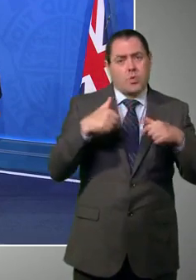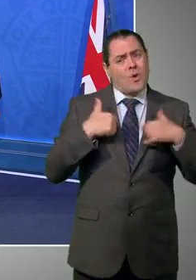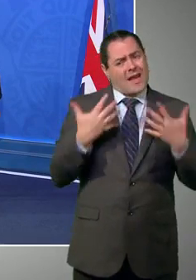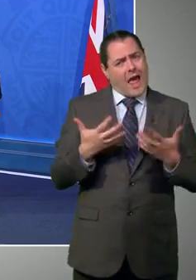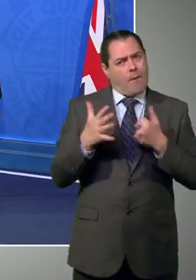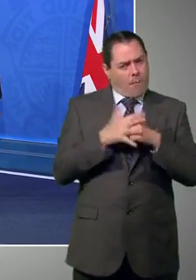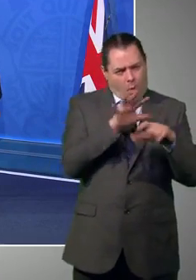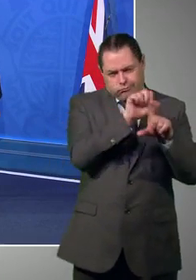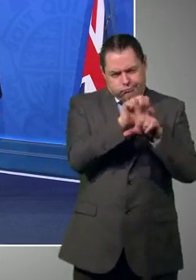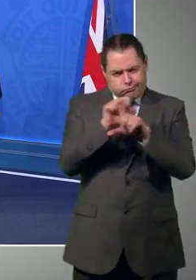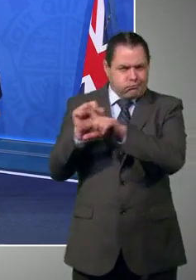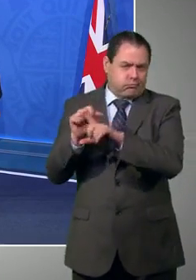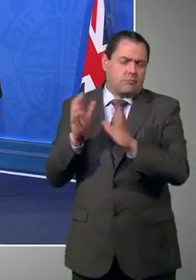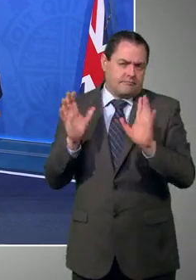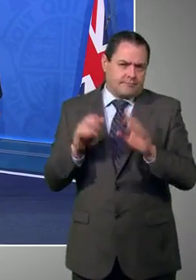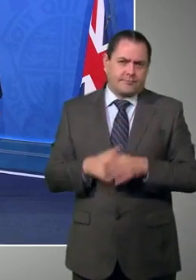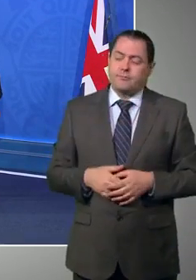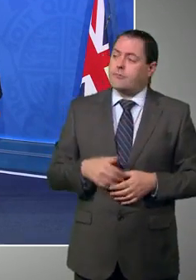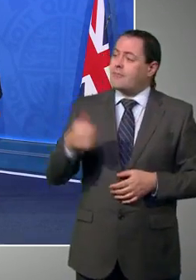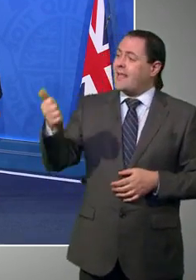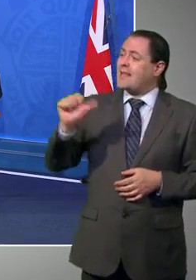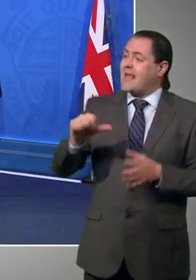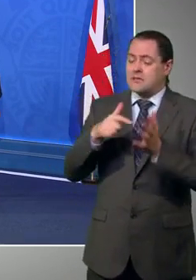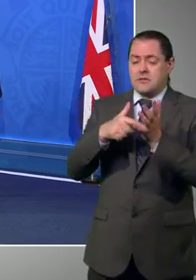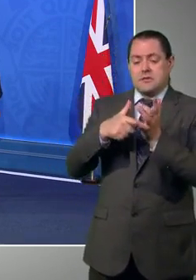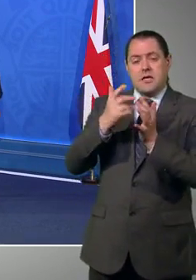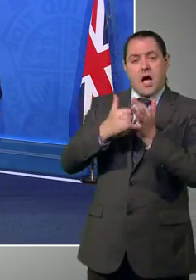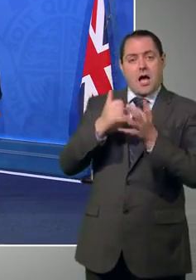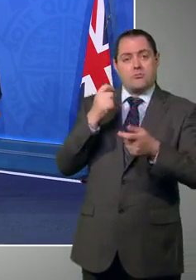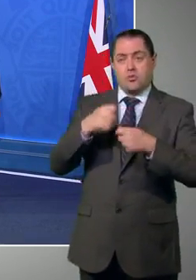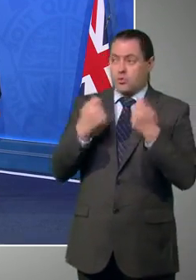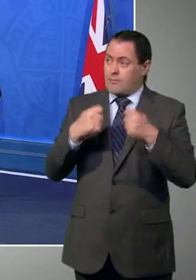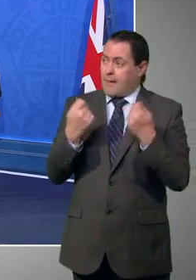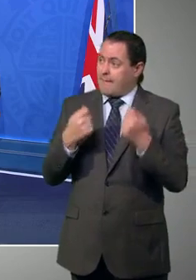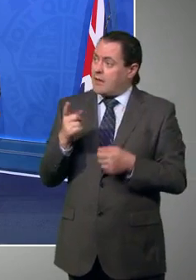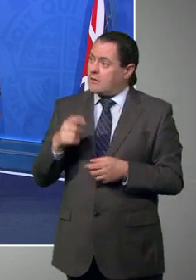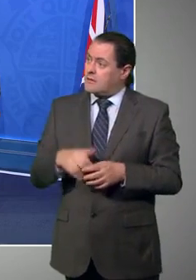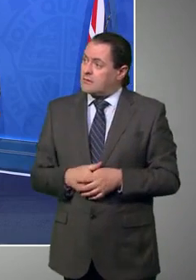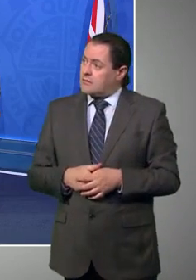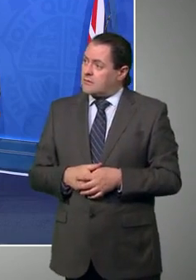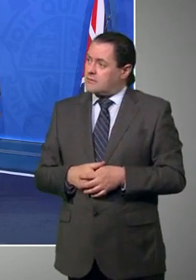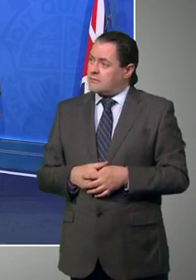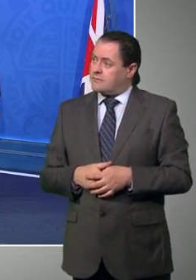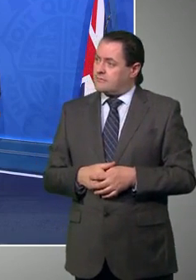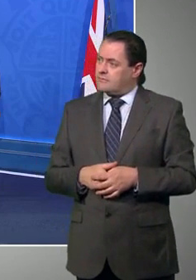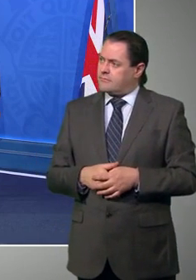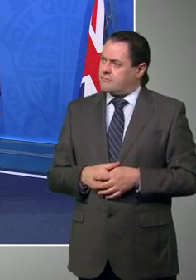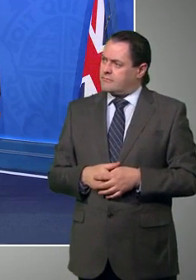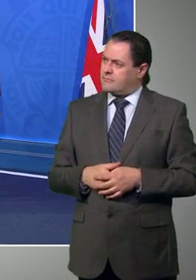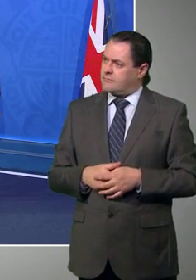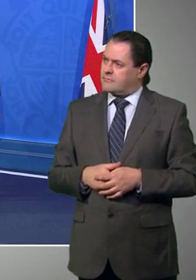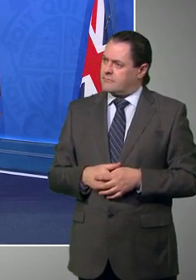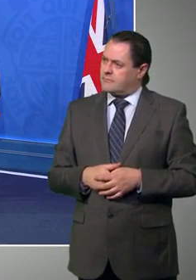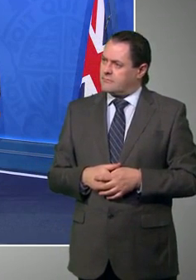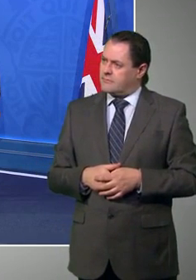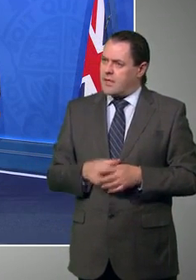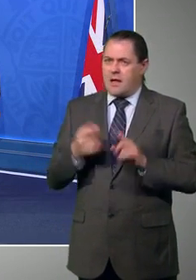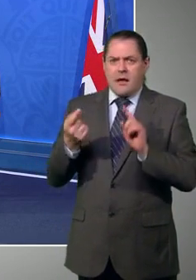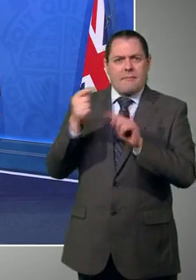Swinford at the time. Steve it wasn't sufficient testing capacity. Why we're the clearly wasn't sufficient test.